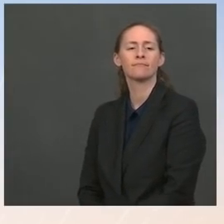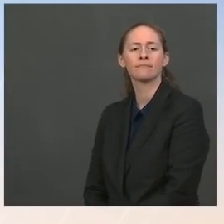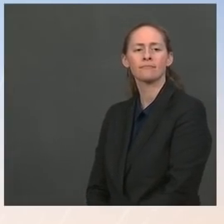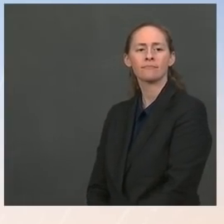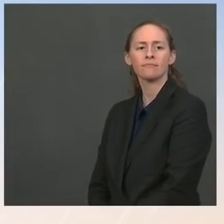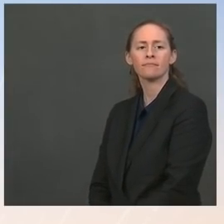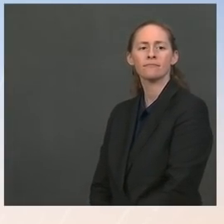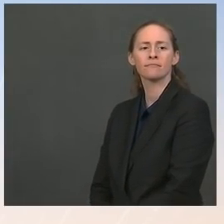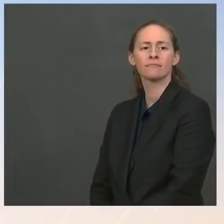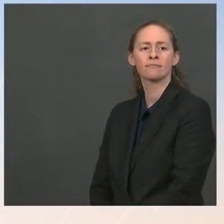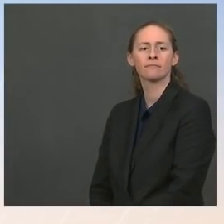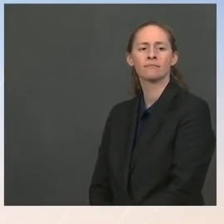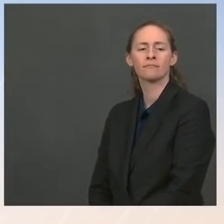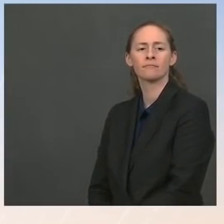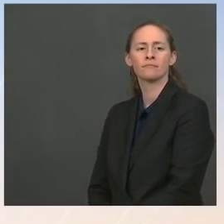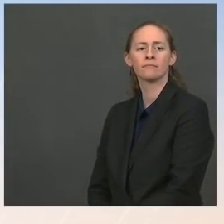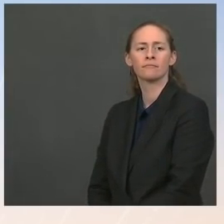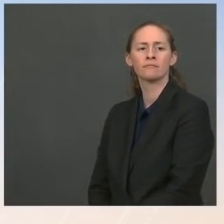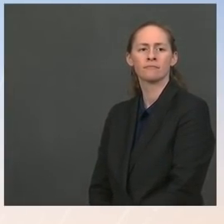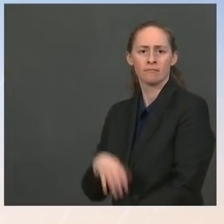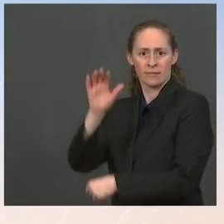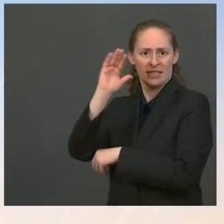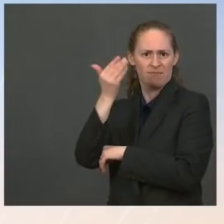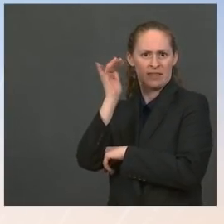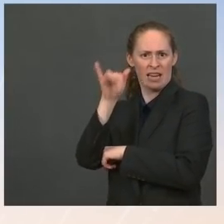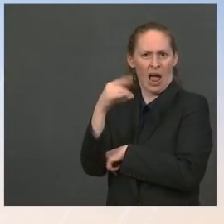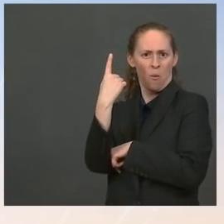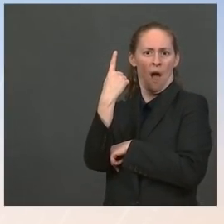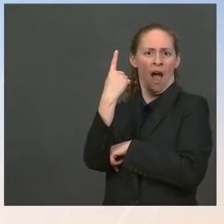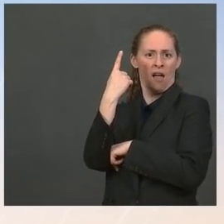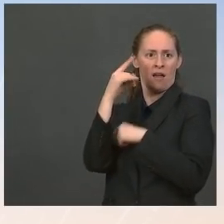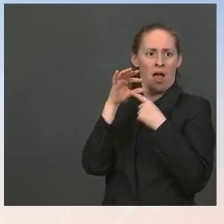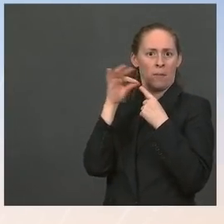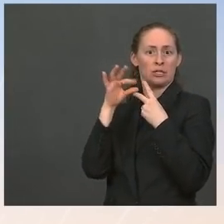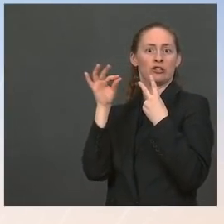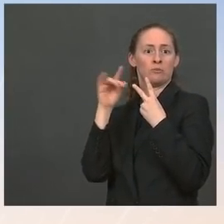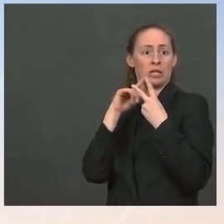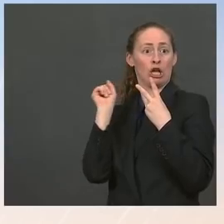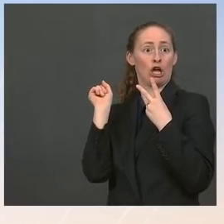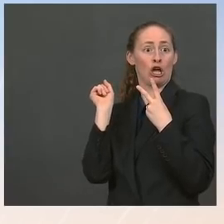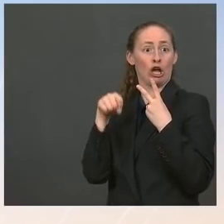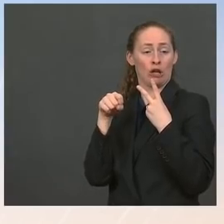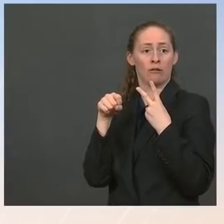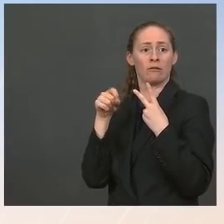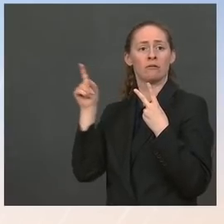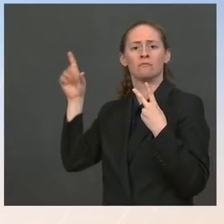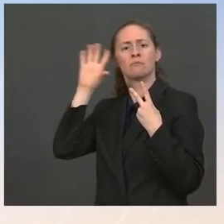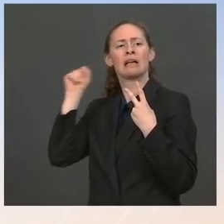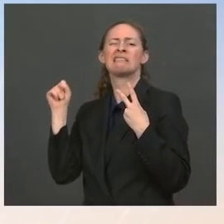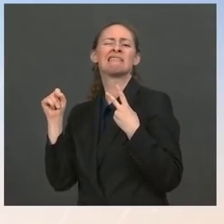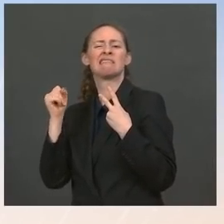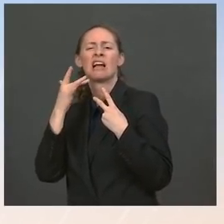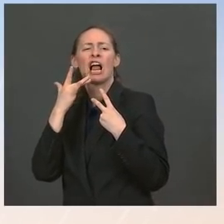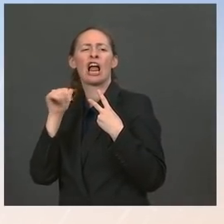that is an option that's on the table, and the President has said there are other tools that you could potentially use. So, could you just lay out what those other options